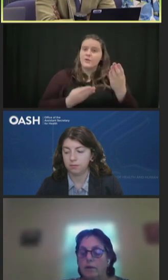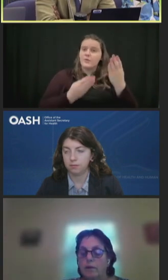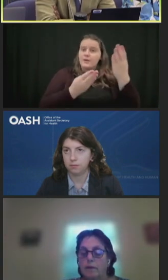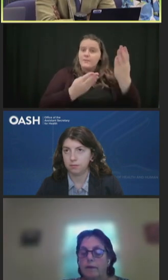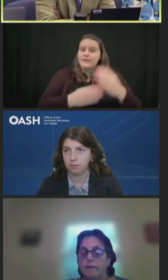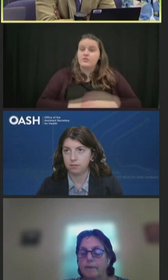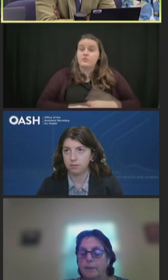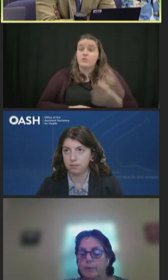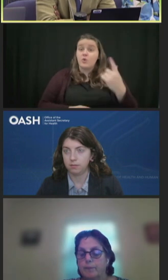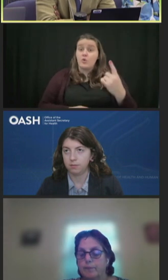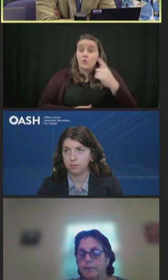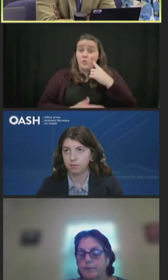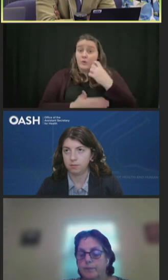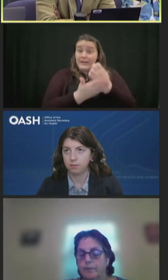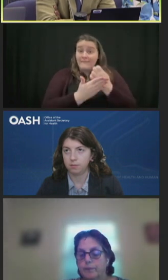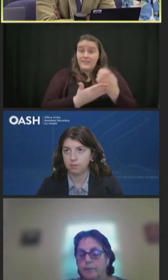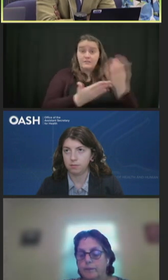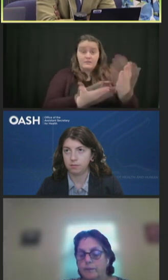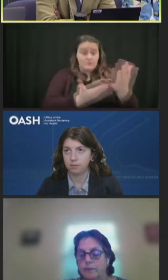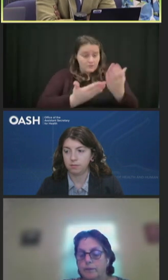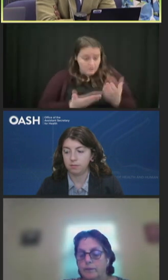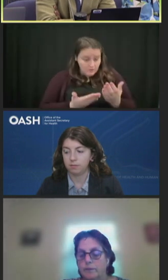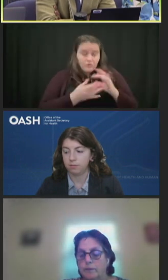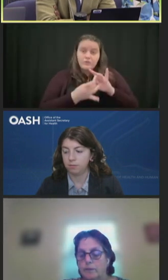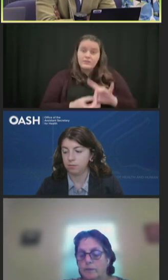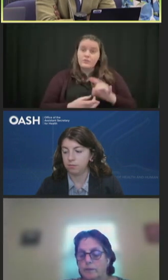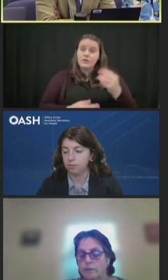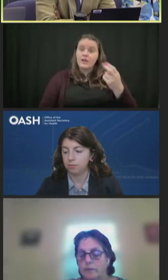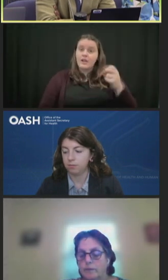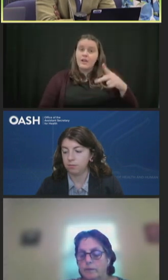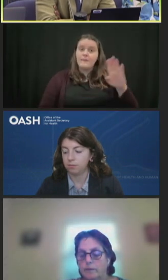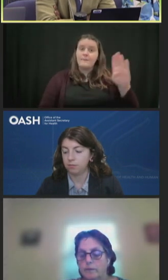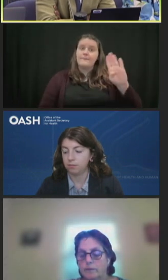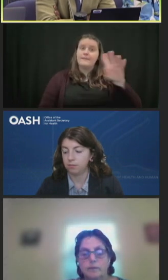looking at the evidence, hepatitis B screening, was that a lot of the screening evidence was